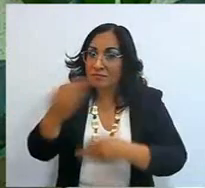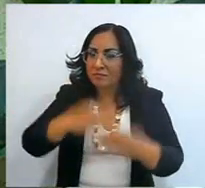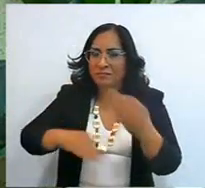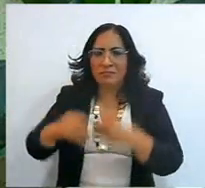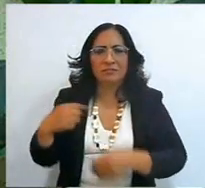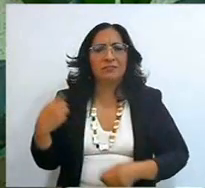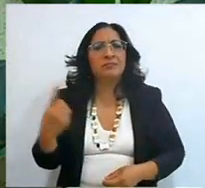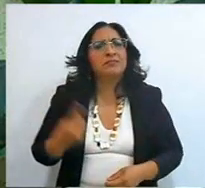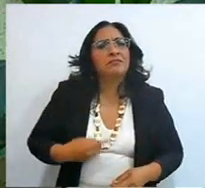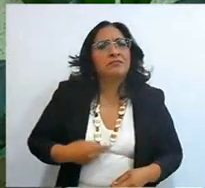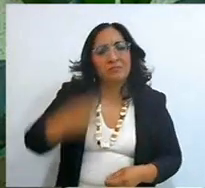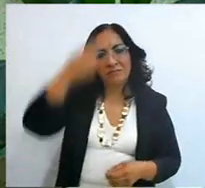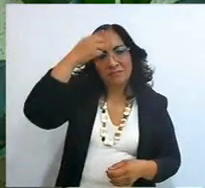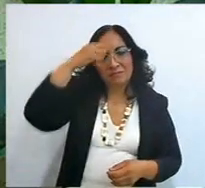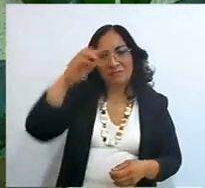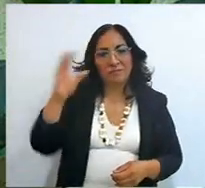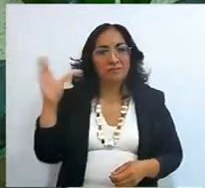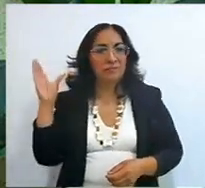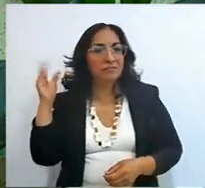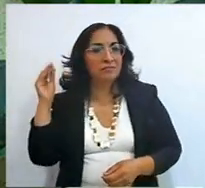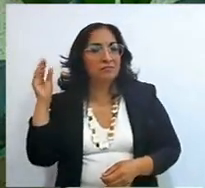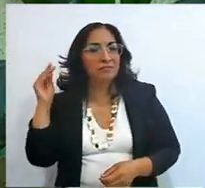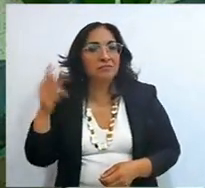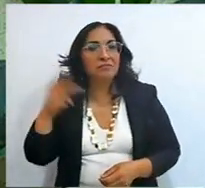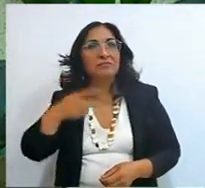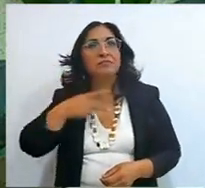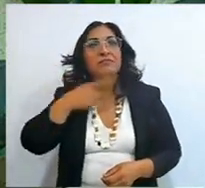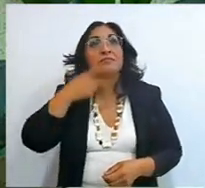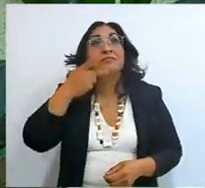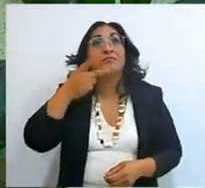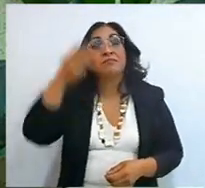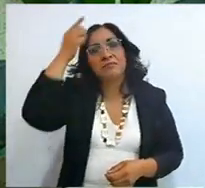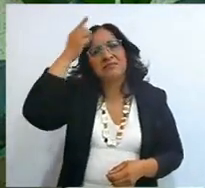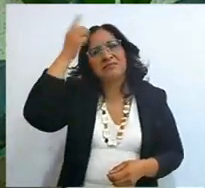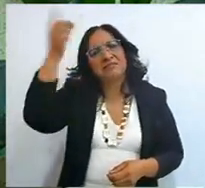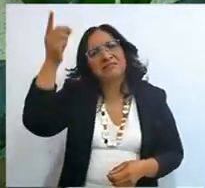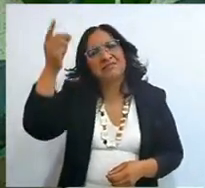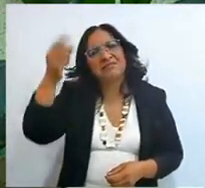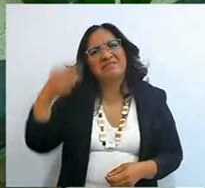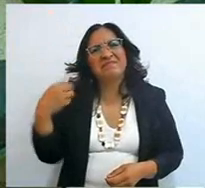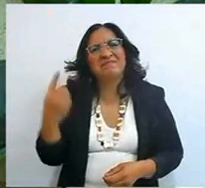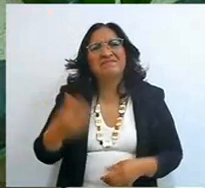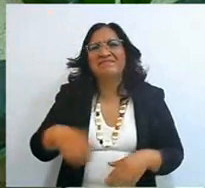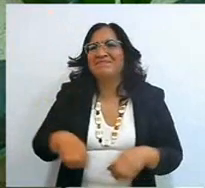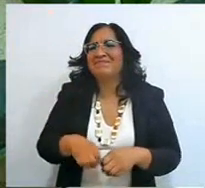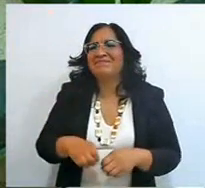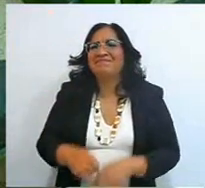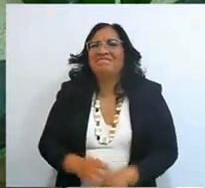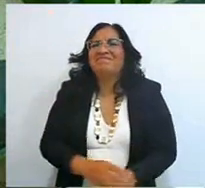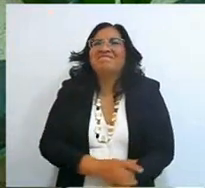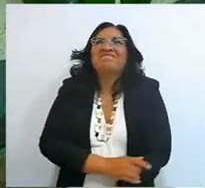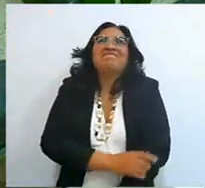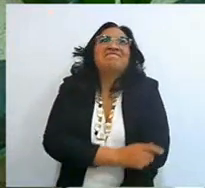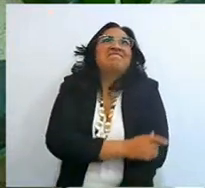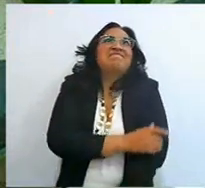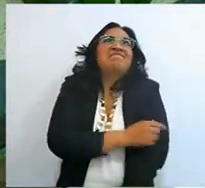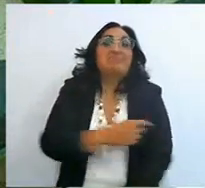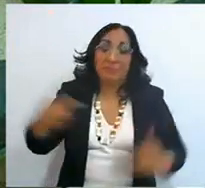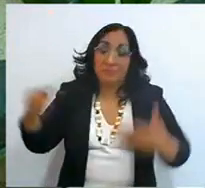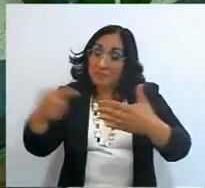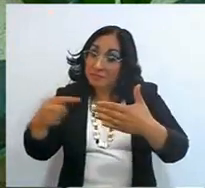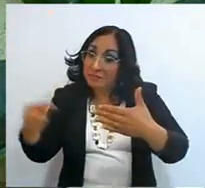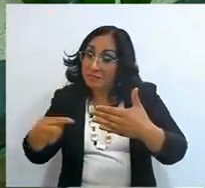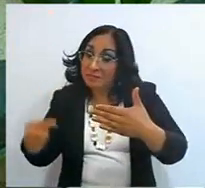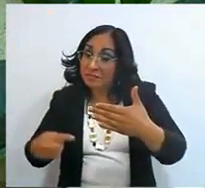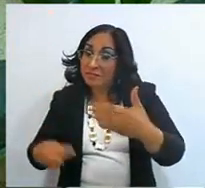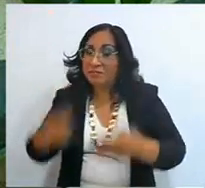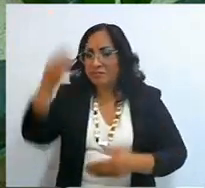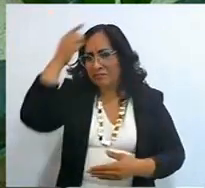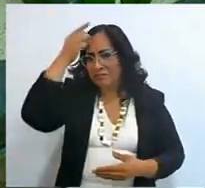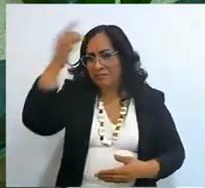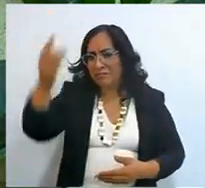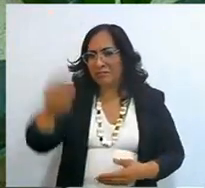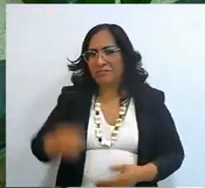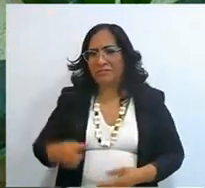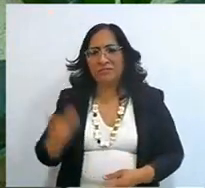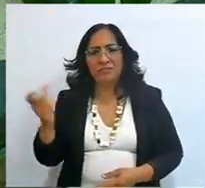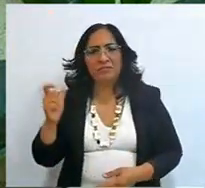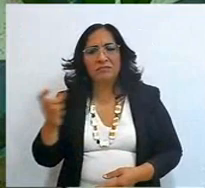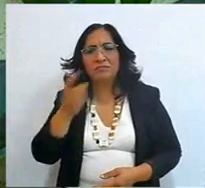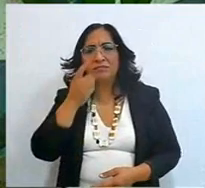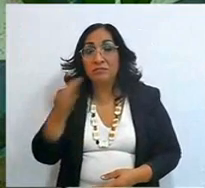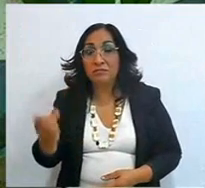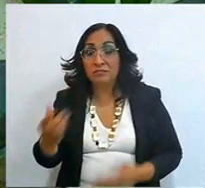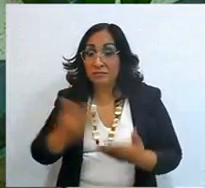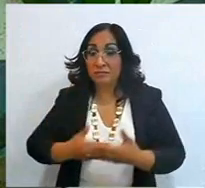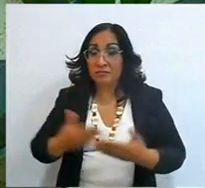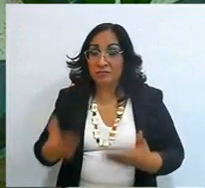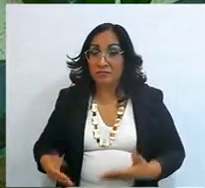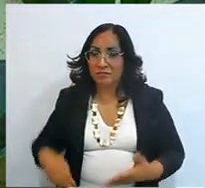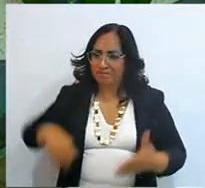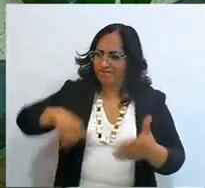to listen to the voice, sometimes it is the feeling of God's instruction, right now stop, calm down, move forward,